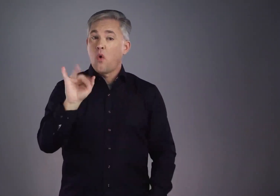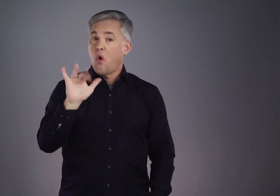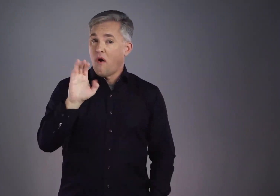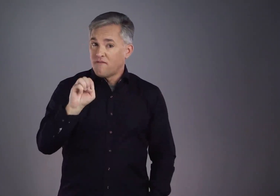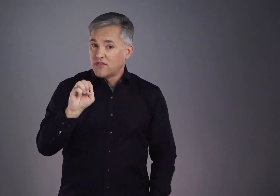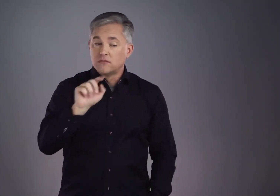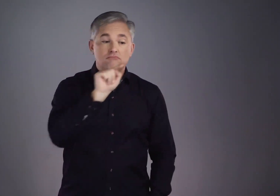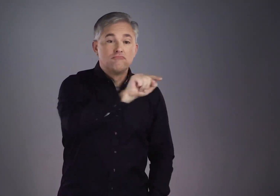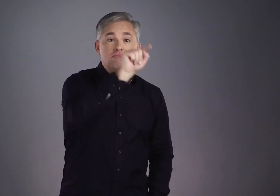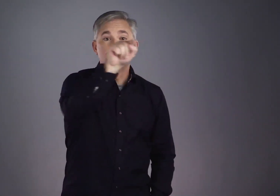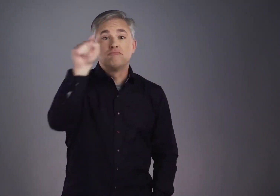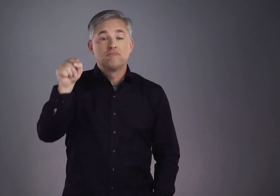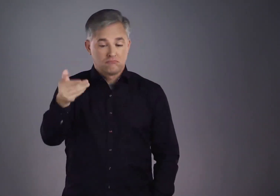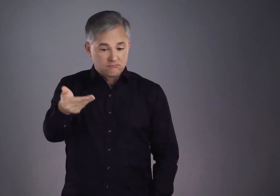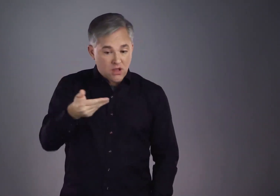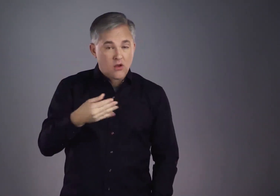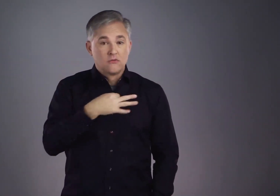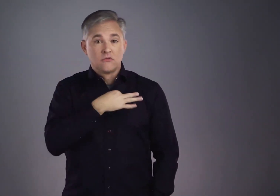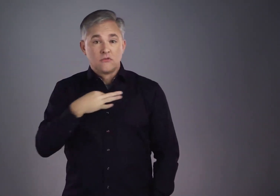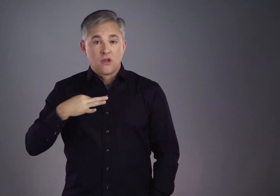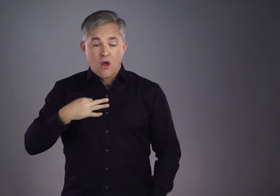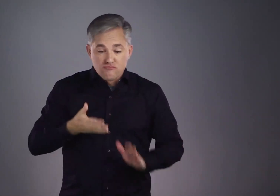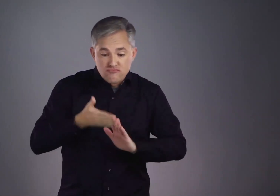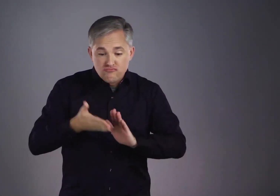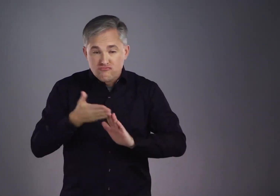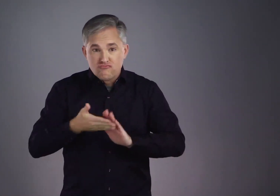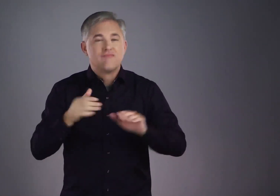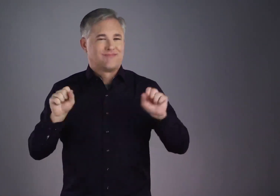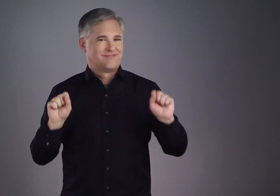but our service centers may employ special workers.